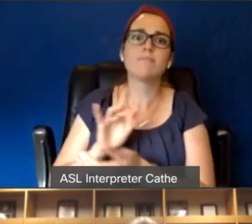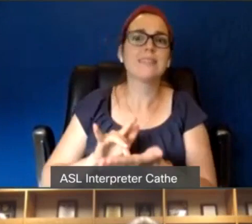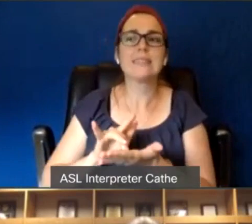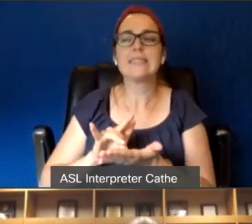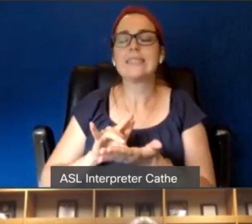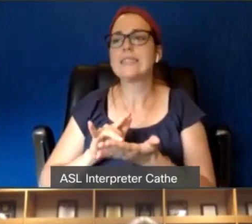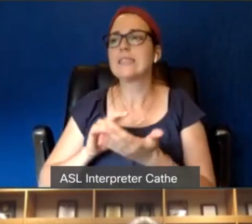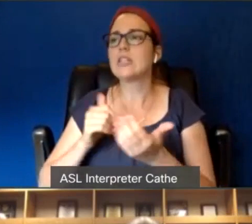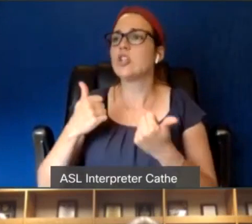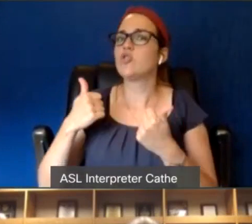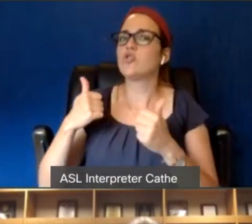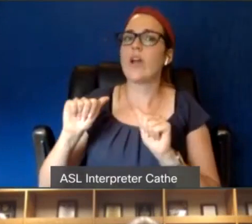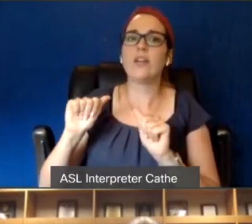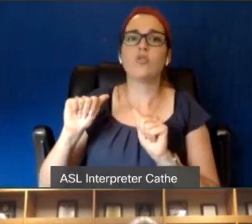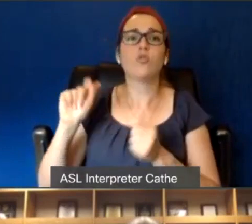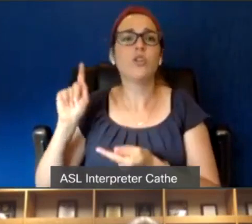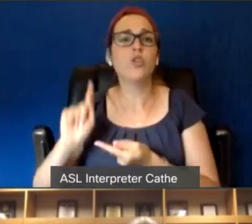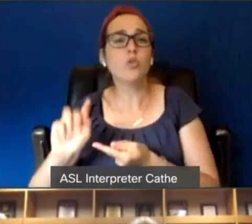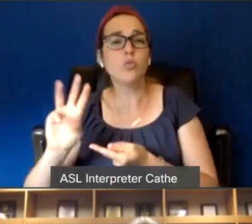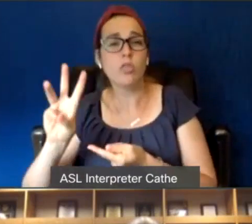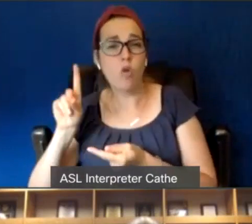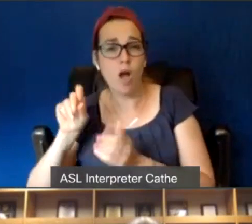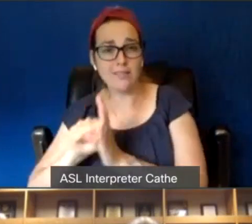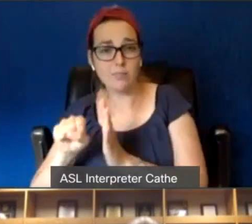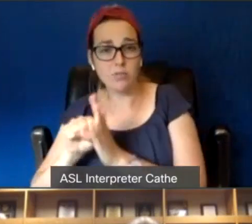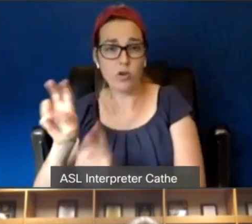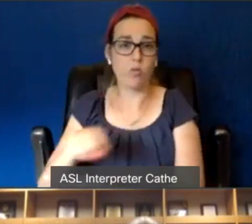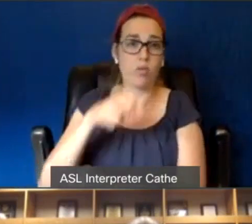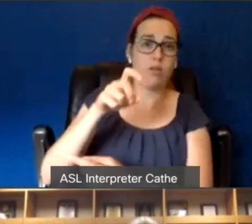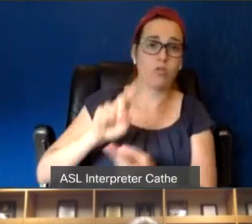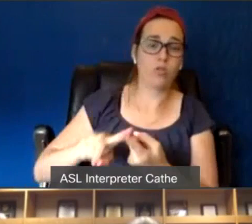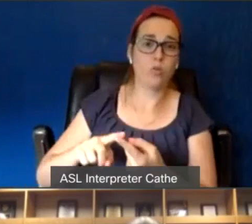by switching drugs they think will have a blockade, then you treat it as a clinical issue.